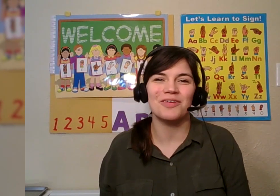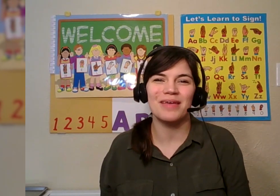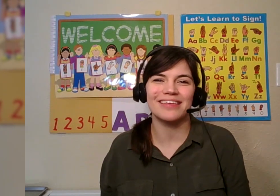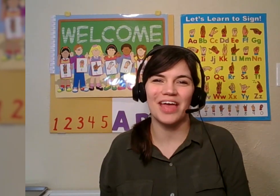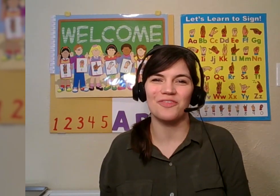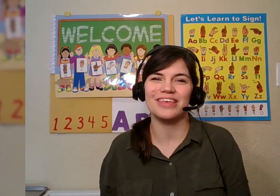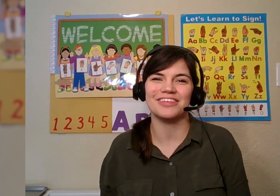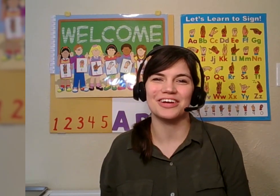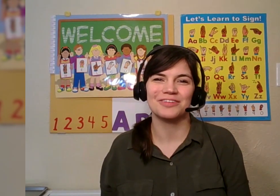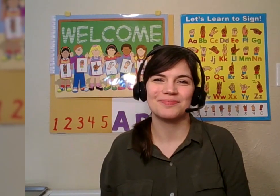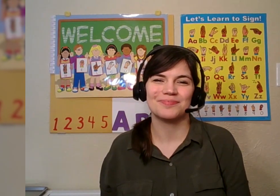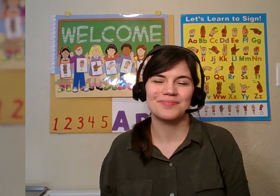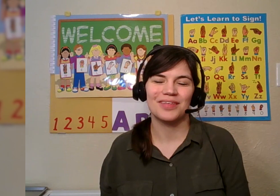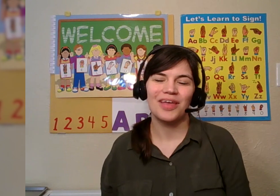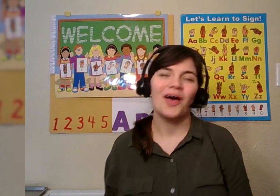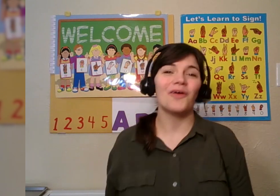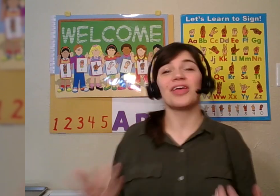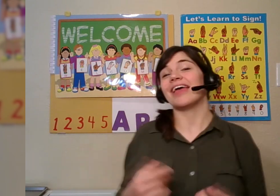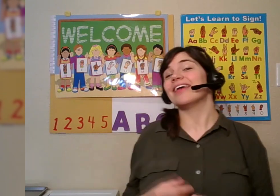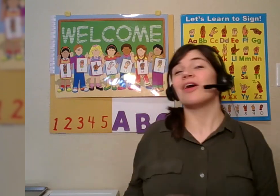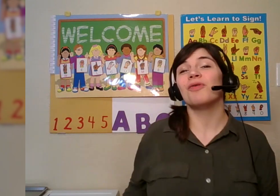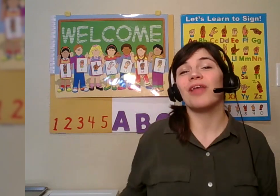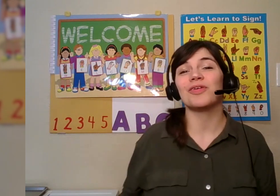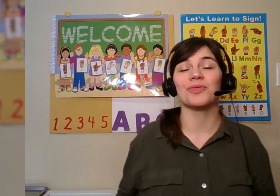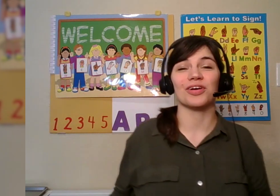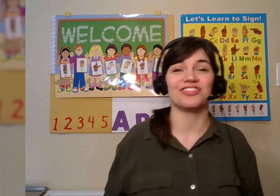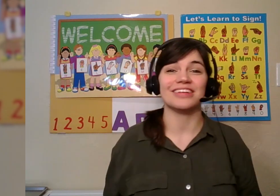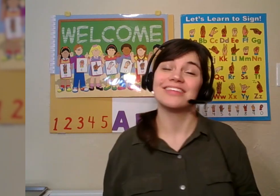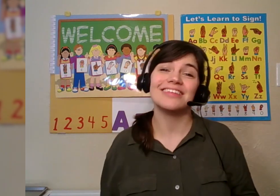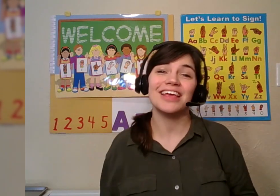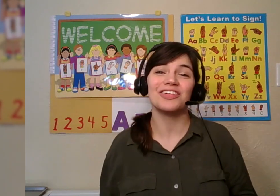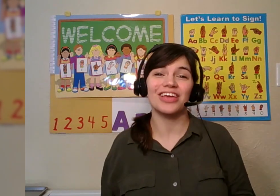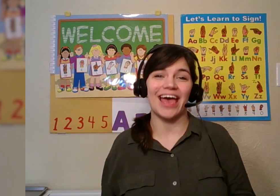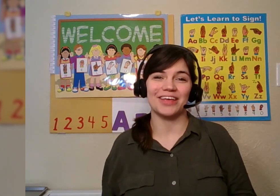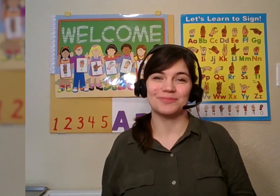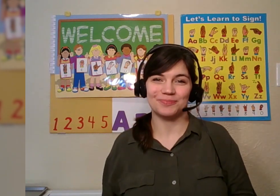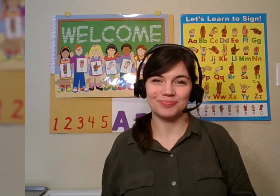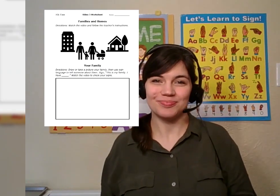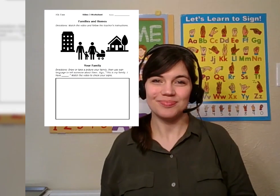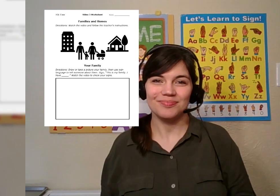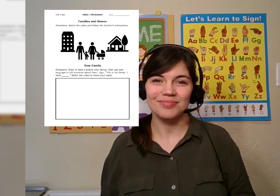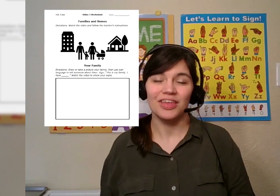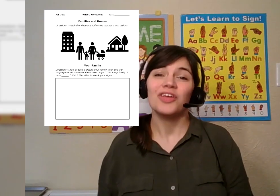make life easier. Okay, now pull out your worksheet and take a look at it. You